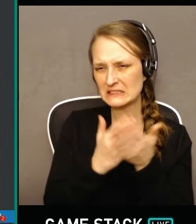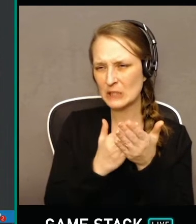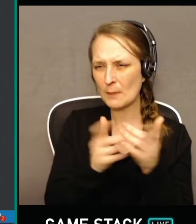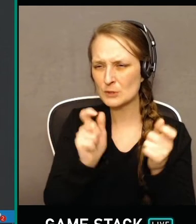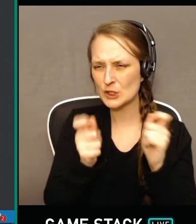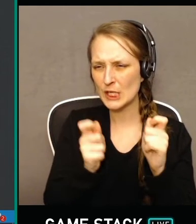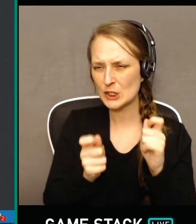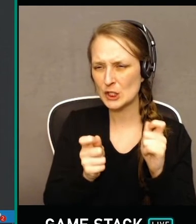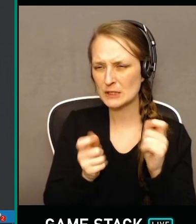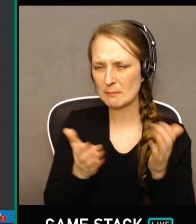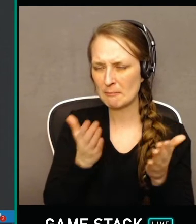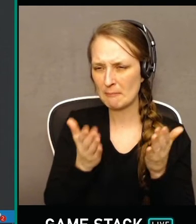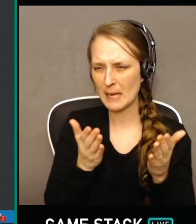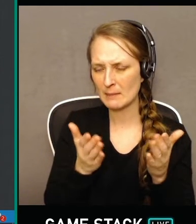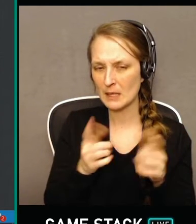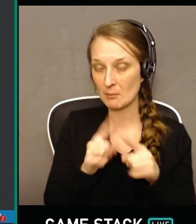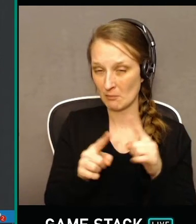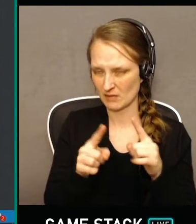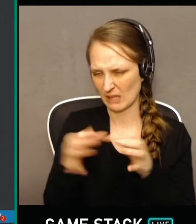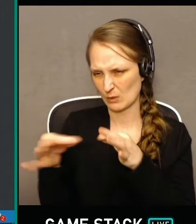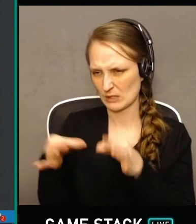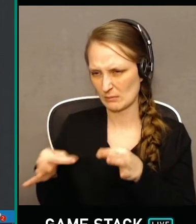explain in a bit, but once you've made them, you're ready to build.